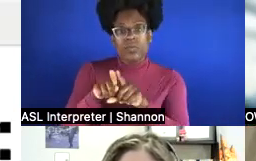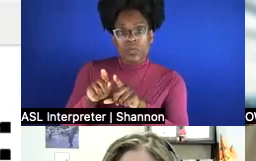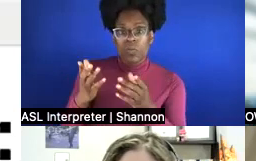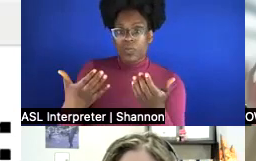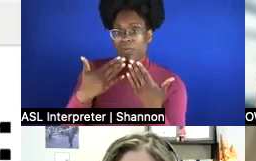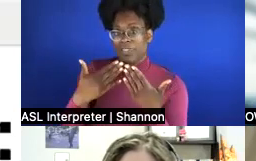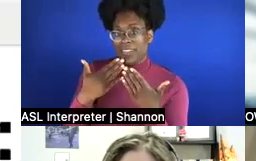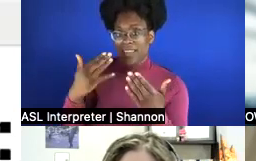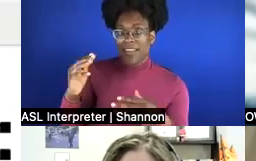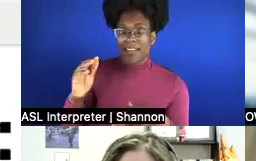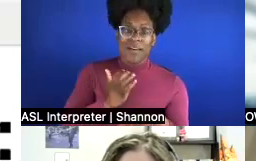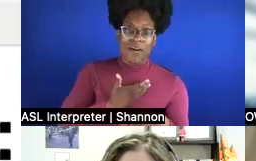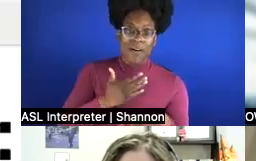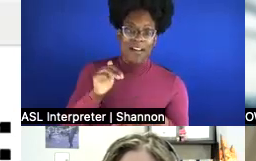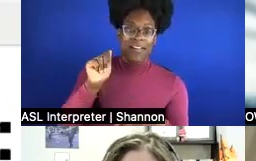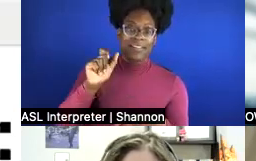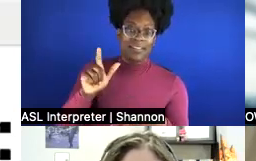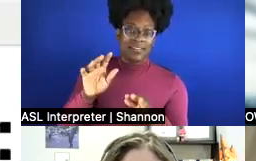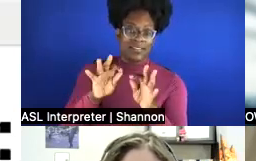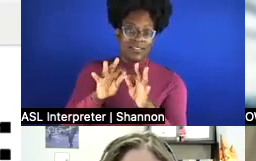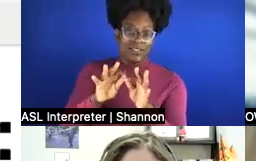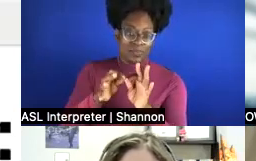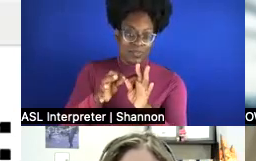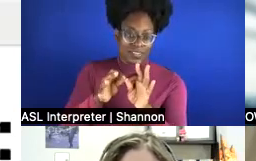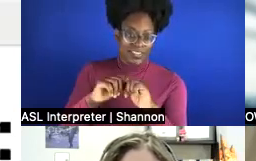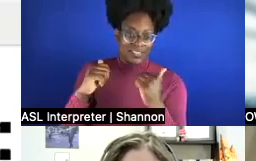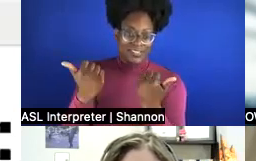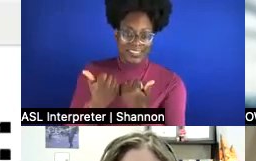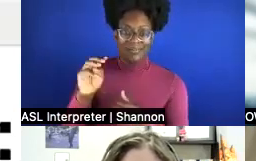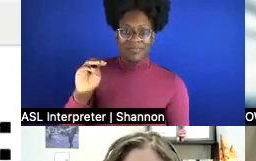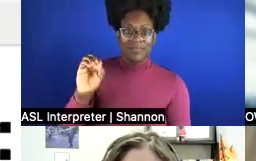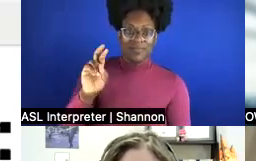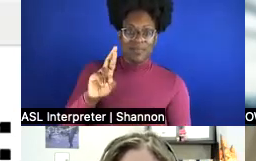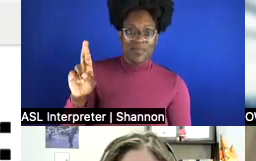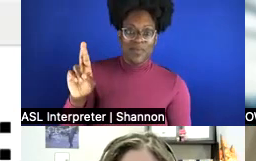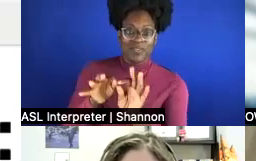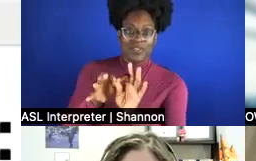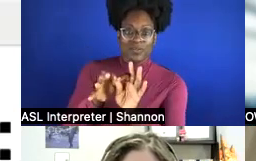you cannot see the sign language interpreters, please again, let us know they should be